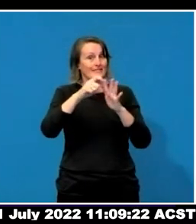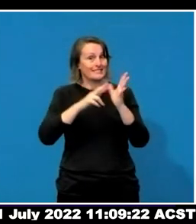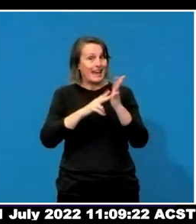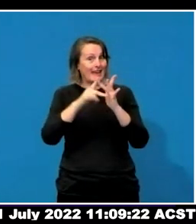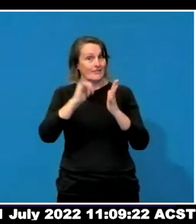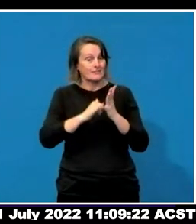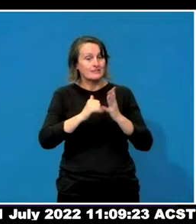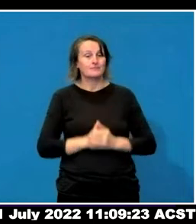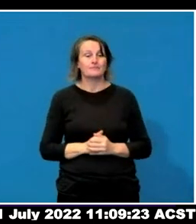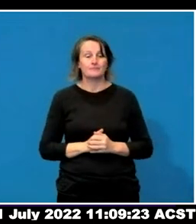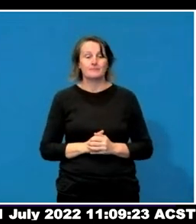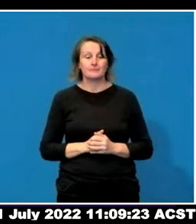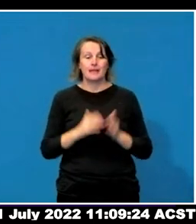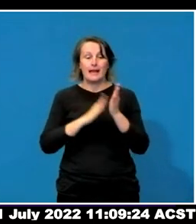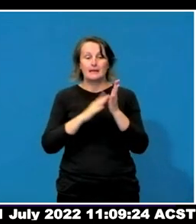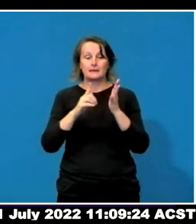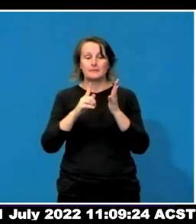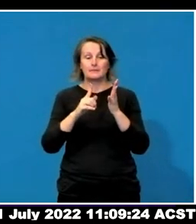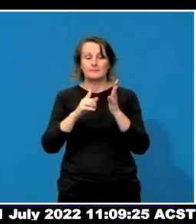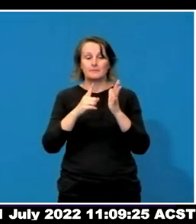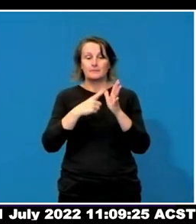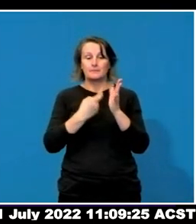This evidence to be given on Wednesday will commence with Geoff, who's a non-First